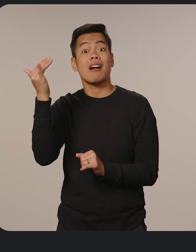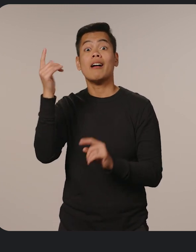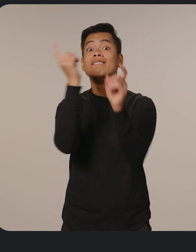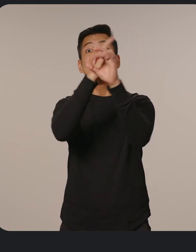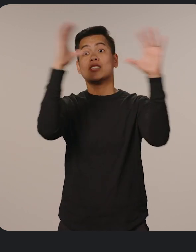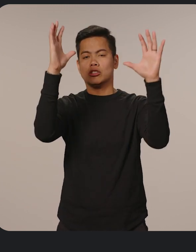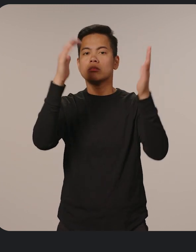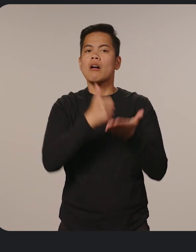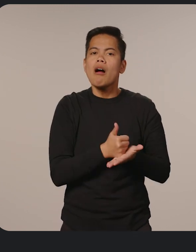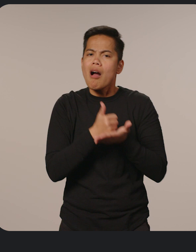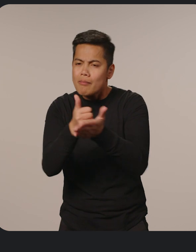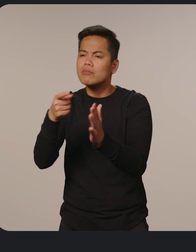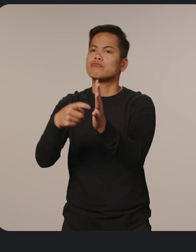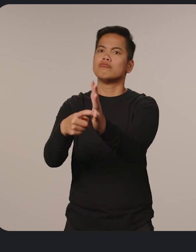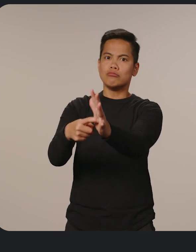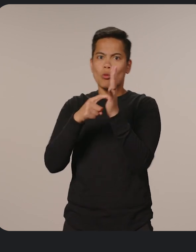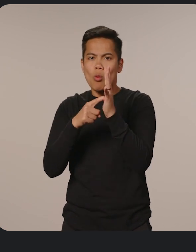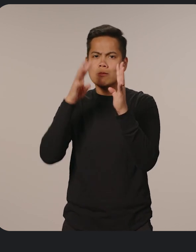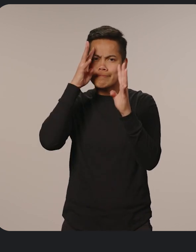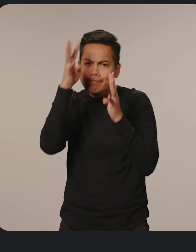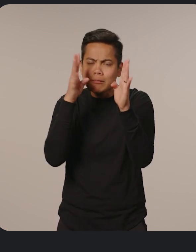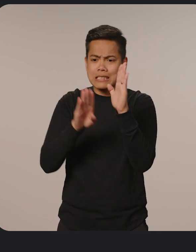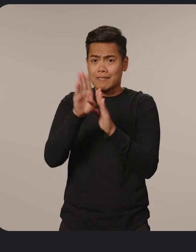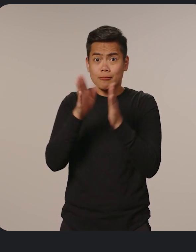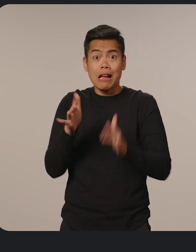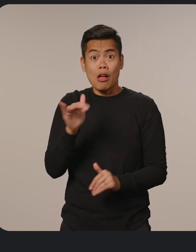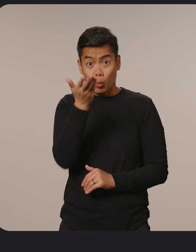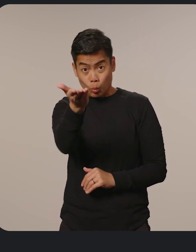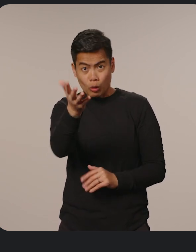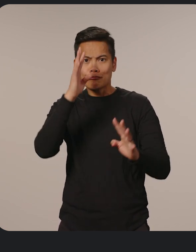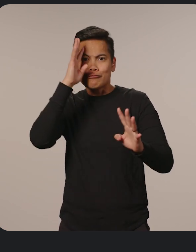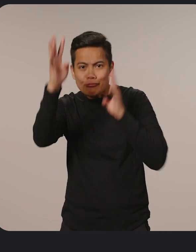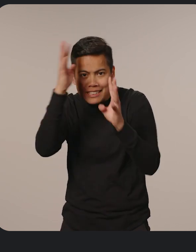the vision of the helpful home requires the innovation that developers, like you, create.